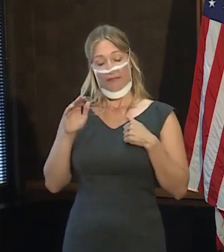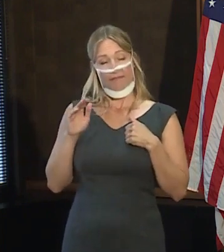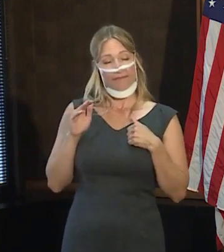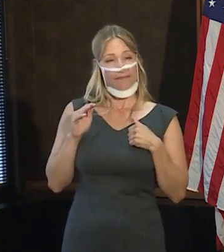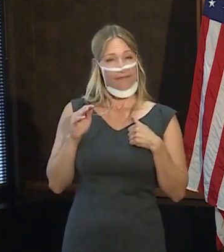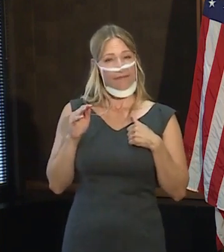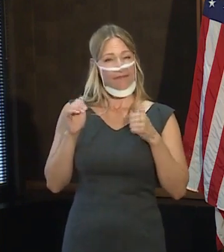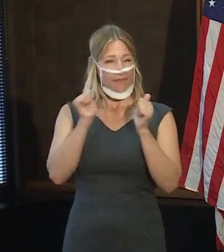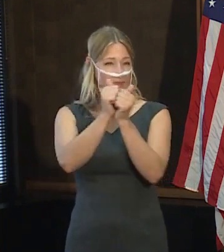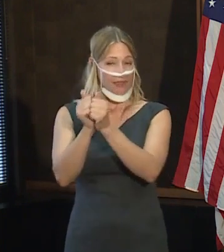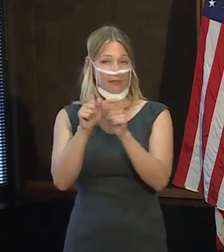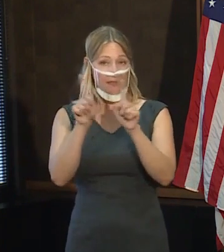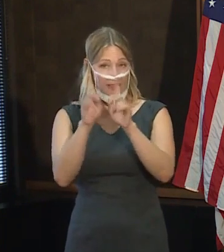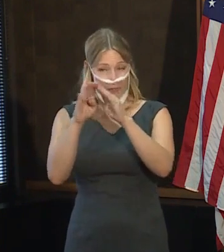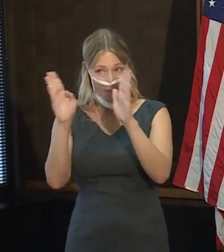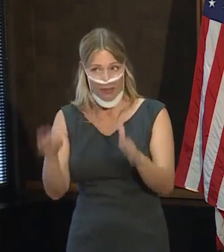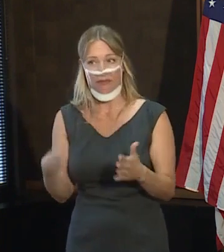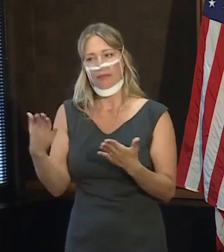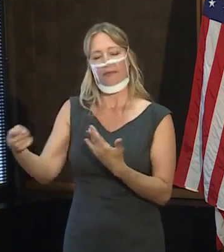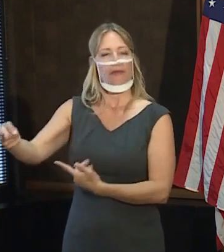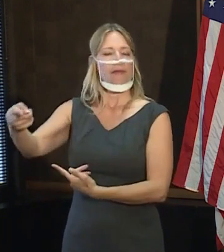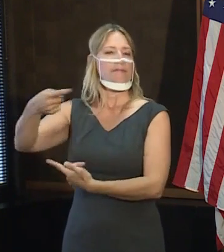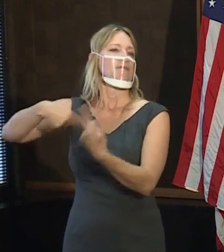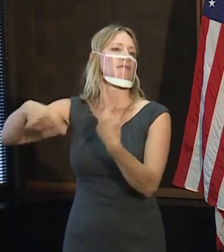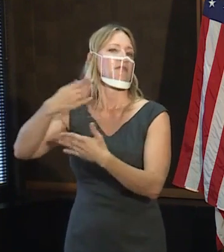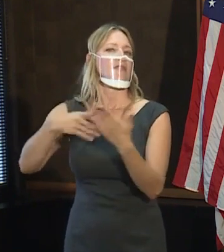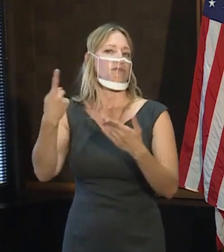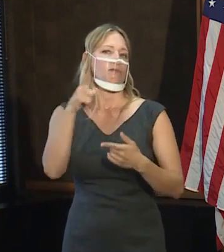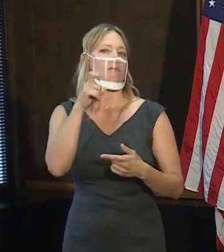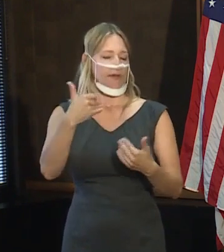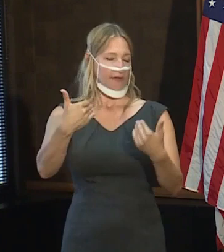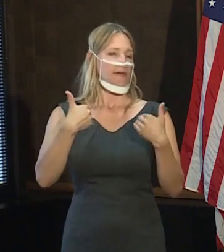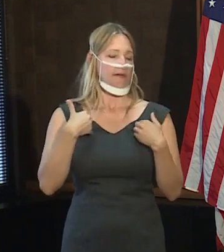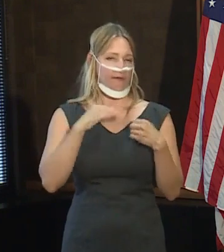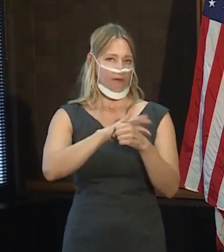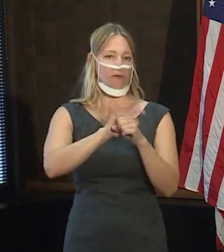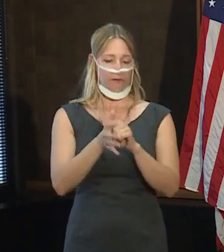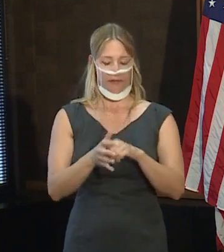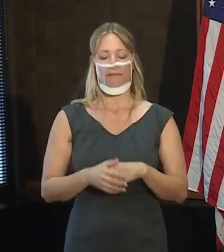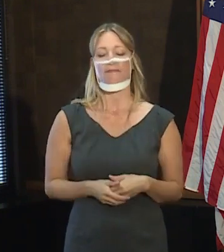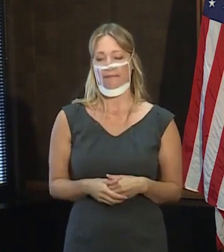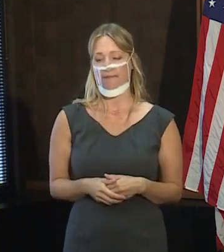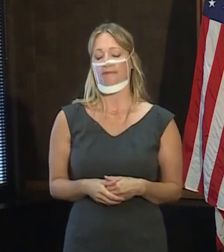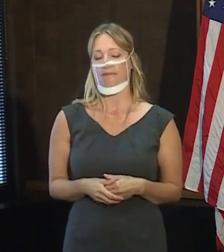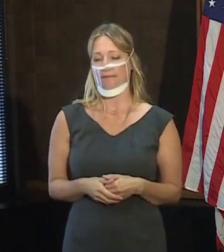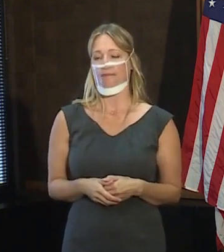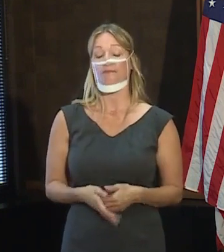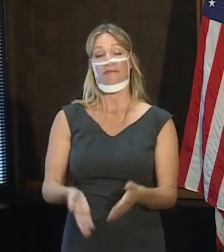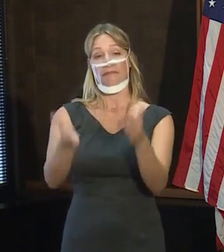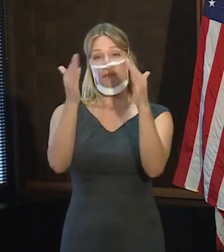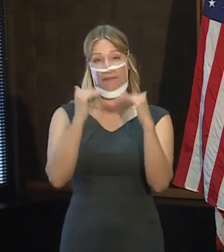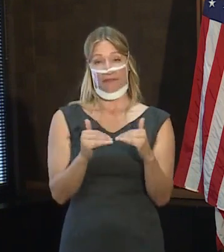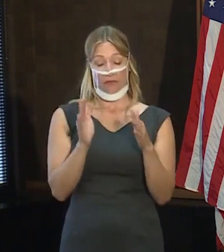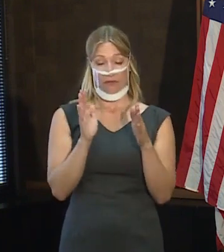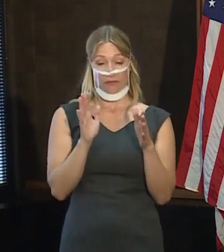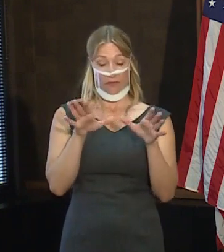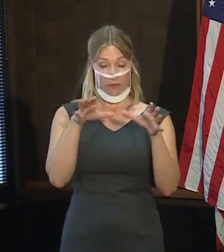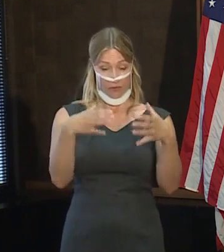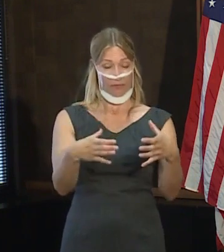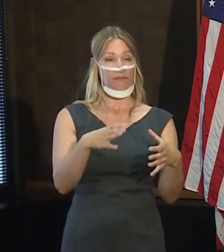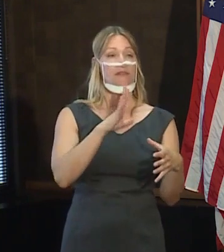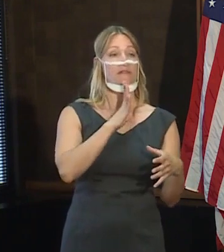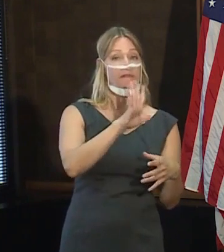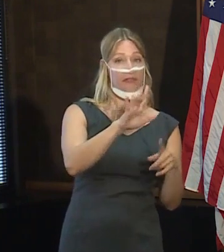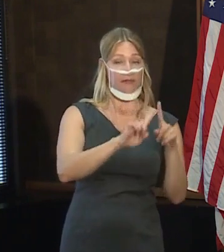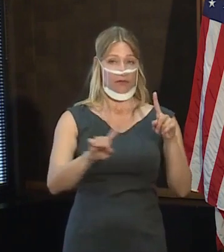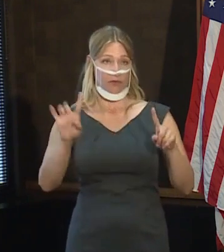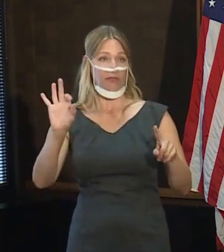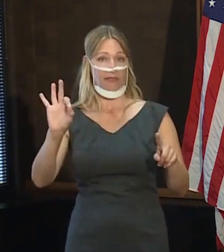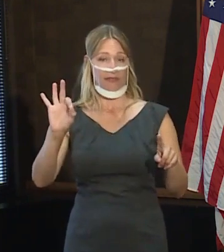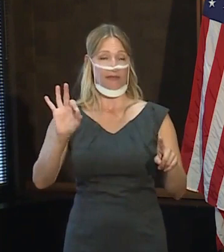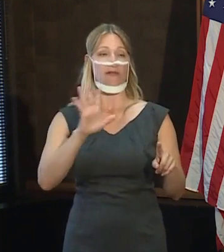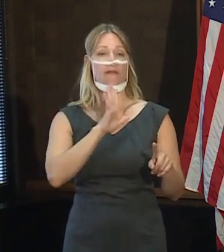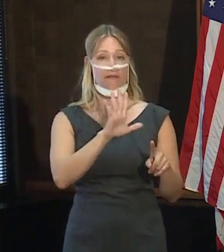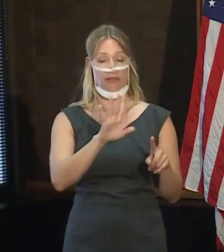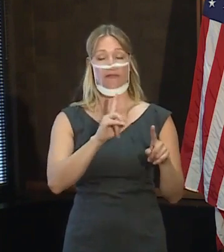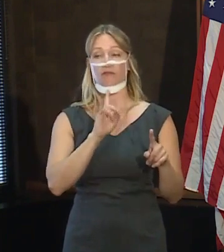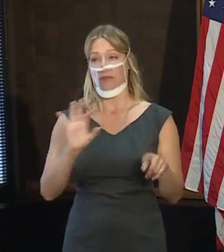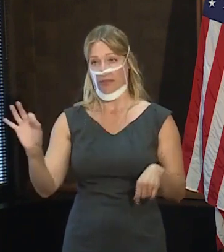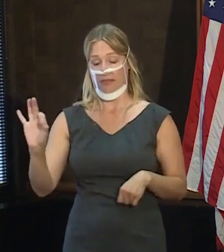SO THERE’S POTENTIALLY THESE ARE HOUSEHOLD MEMBERS ARE THESE ARE INDIVIDUALS WHO HAVE A SUSPICION THAT THEY HAVE BEEN AROUND SOMEBODY WITH COVID.